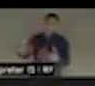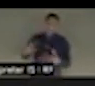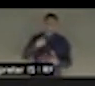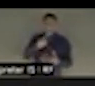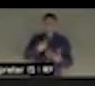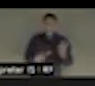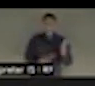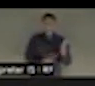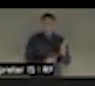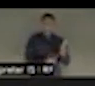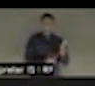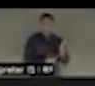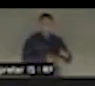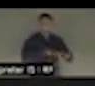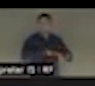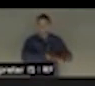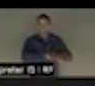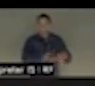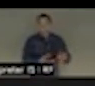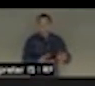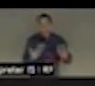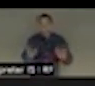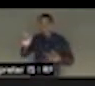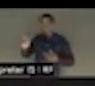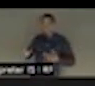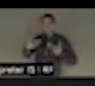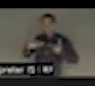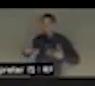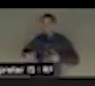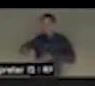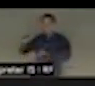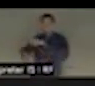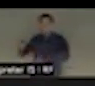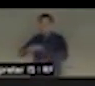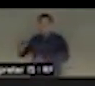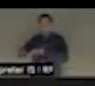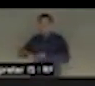in every time we use teams or Zoom or Google meet and every working environment,